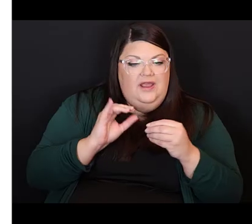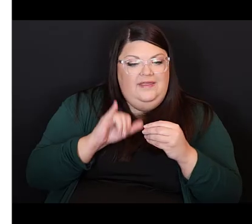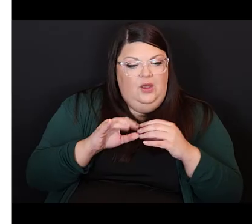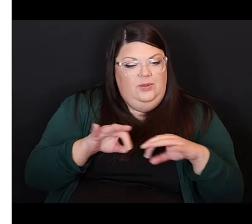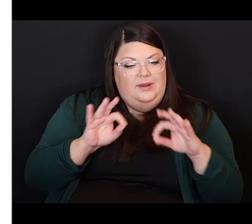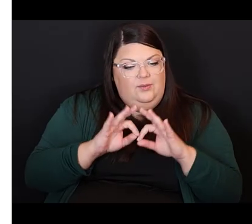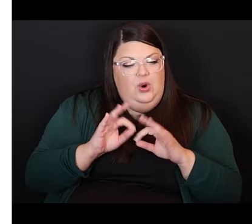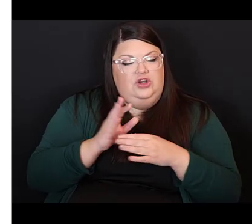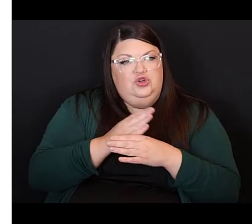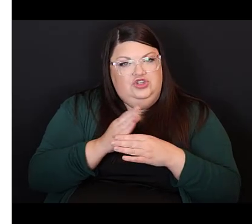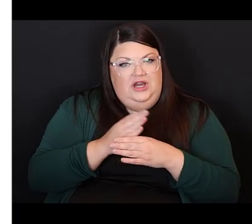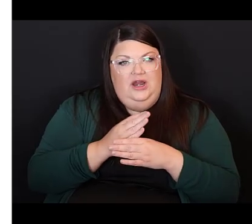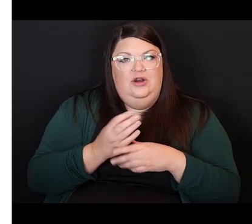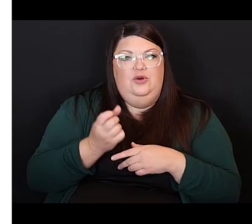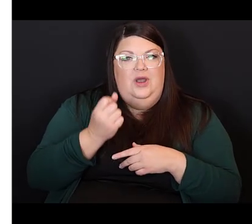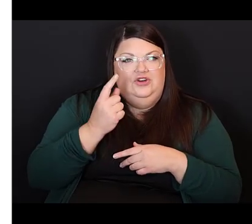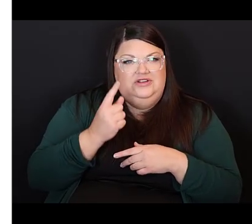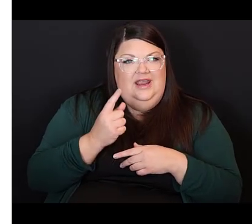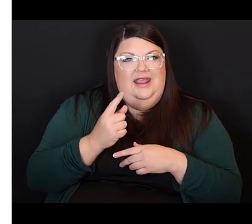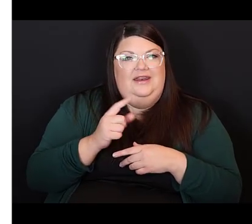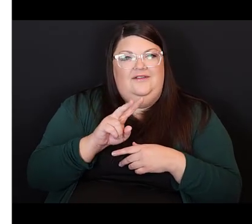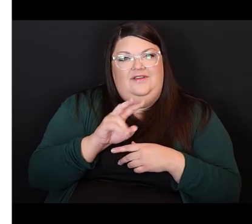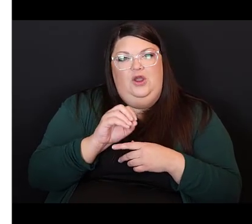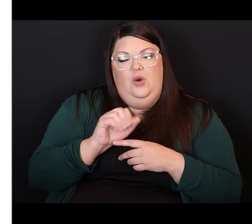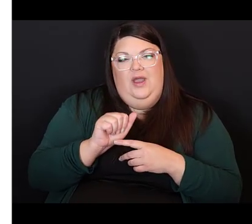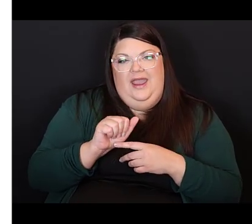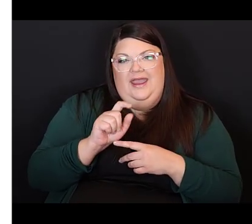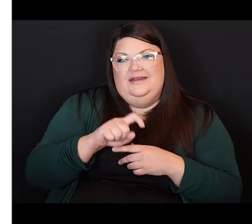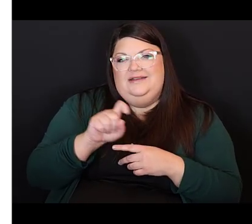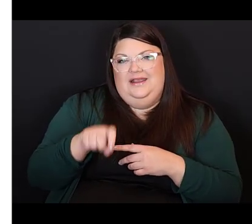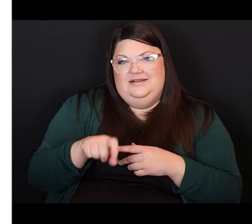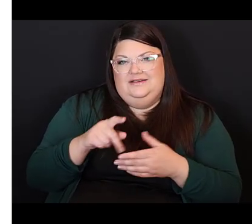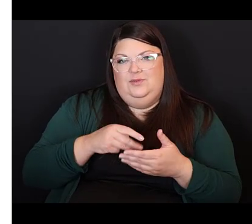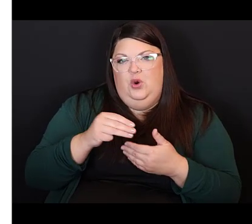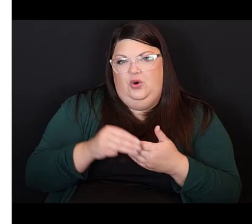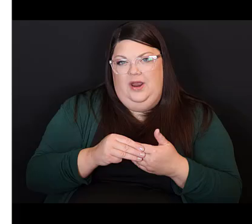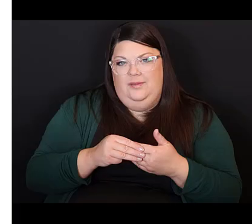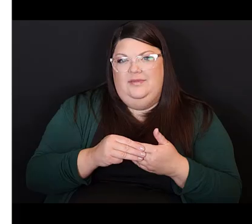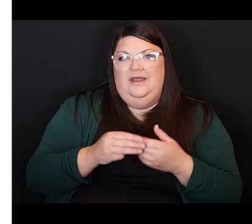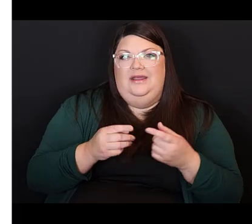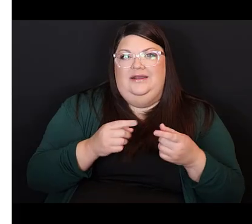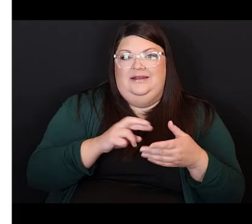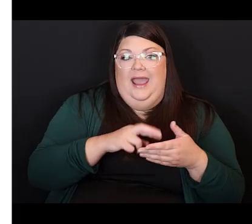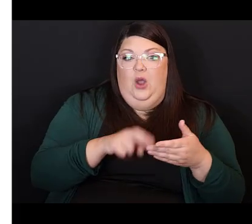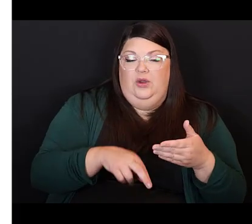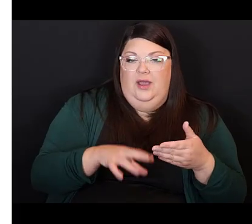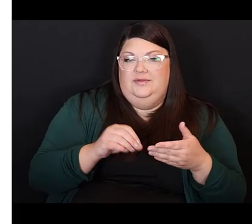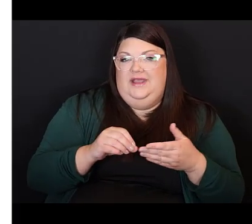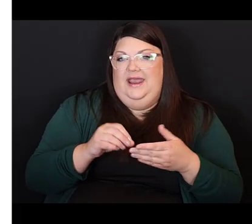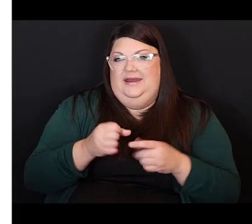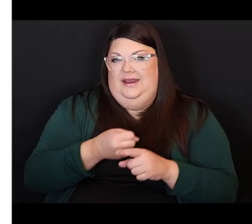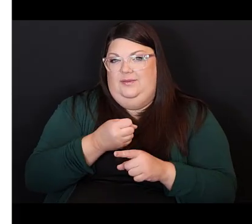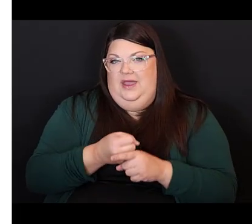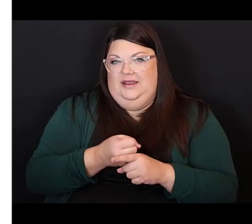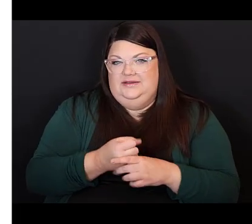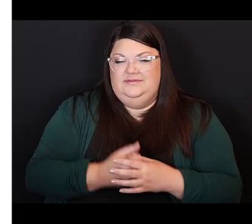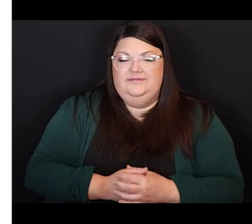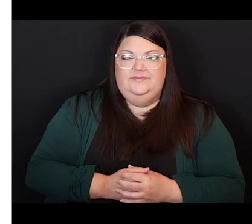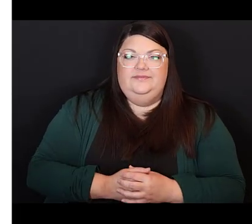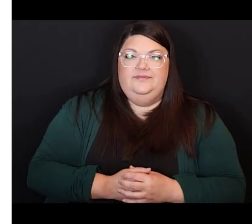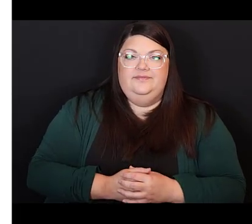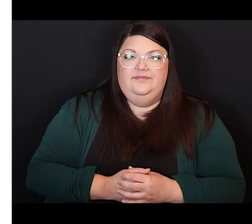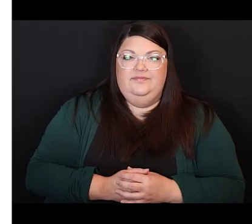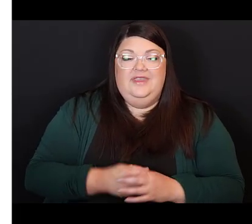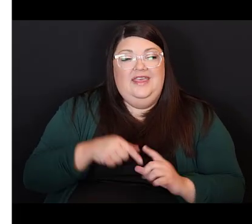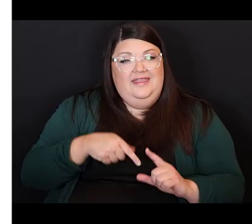would be most important to share to understand the VOA programs’ outcomes and impacts. This